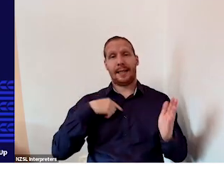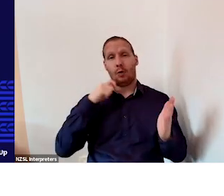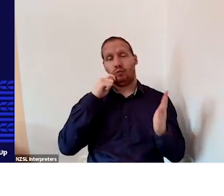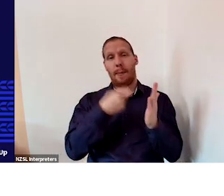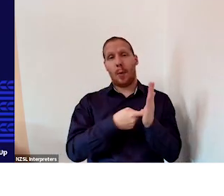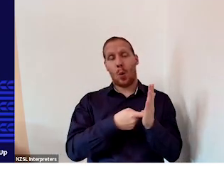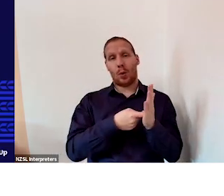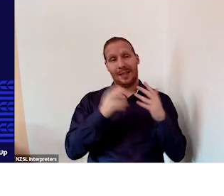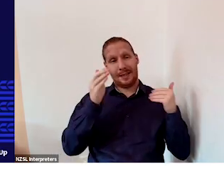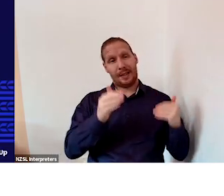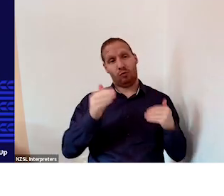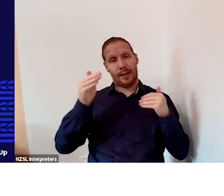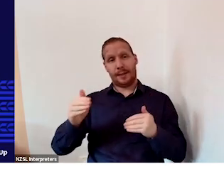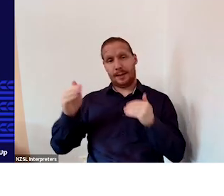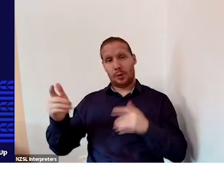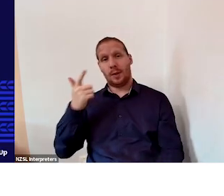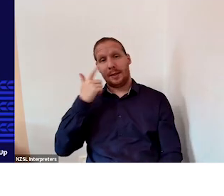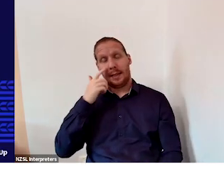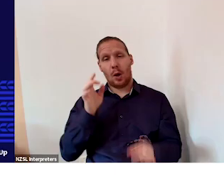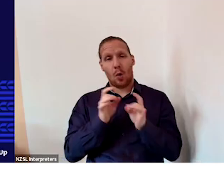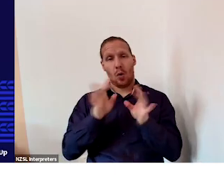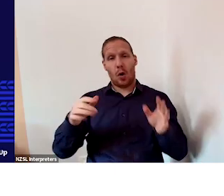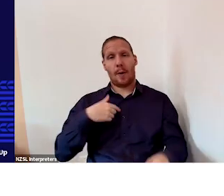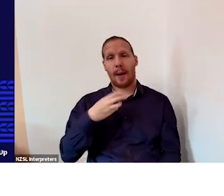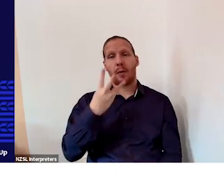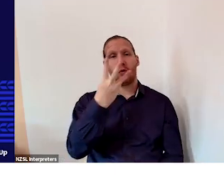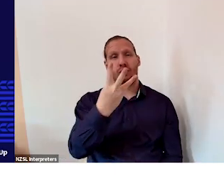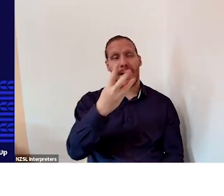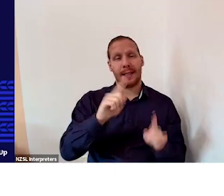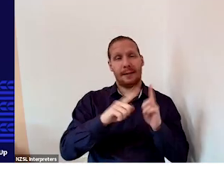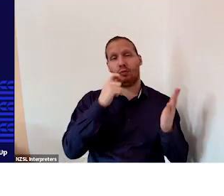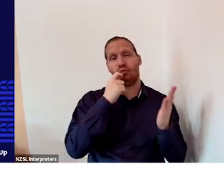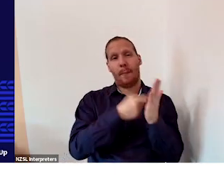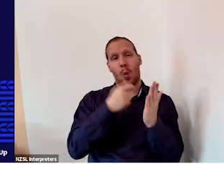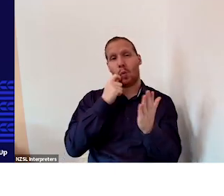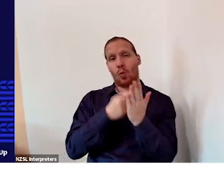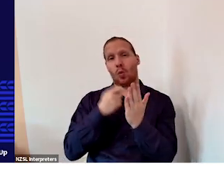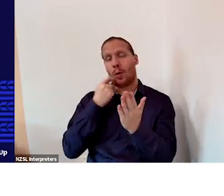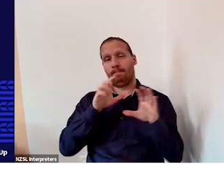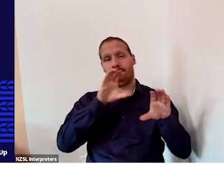So what you can see online now at the trade reports that are available to you via our website.